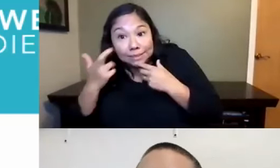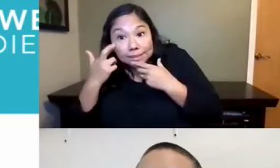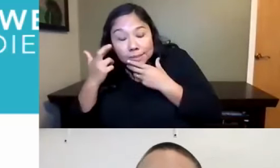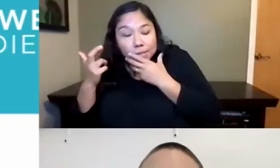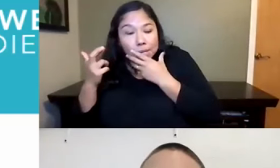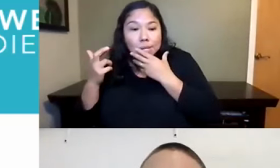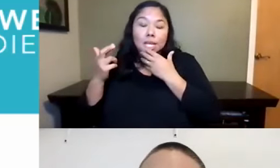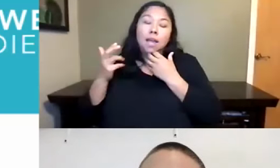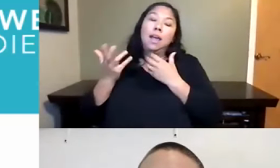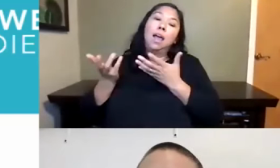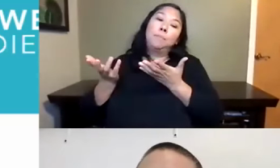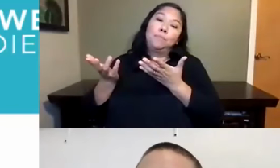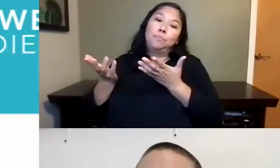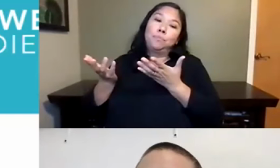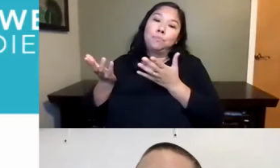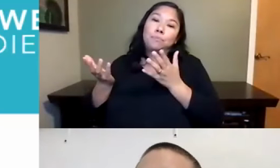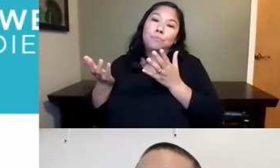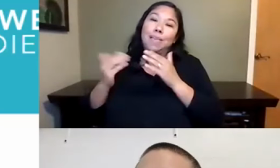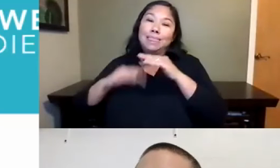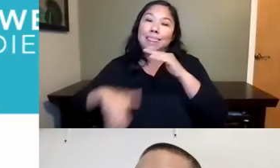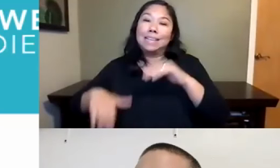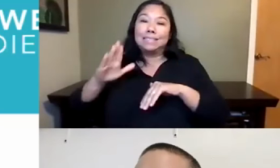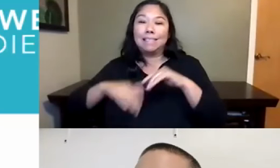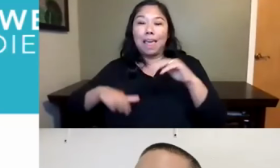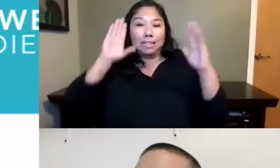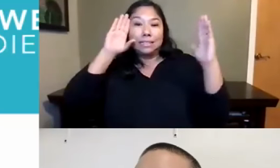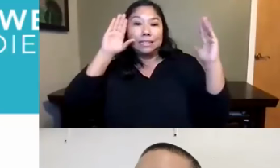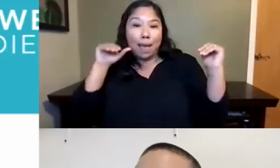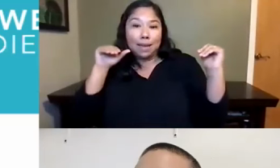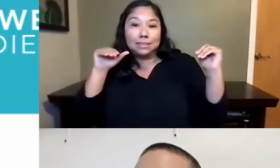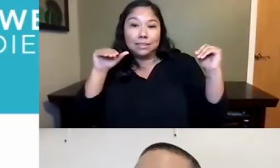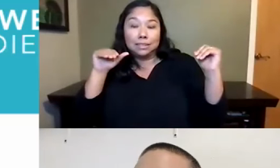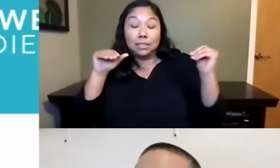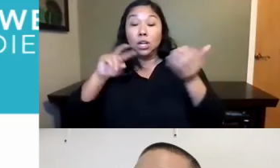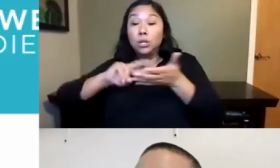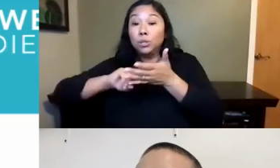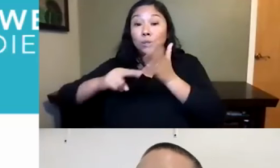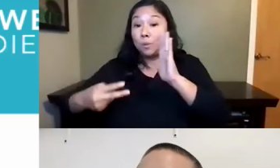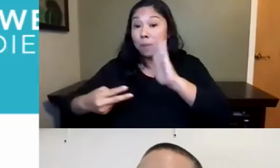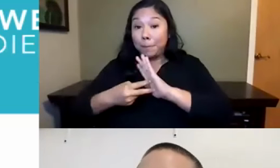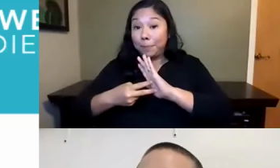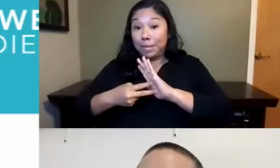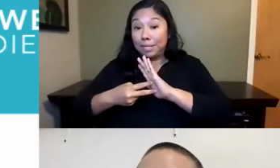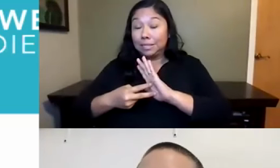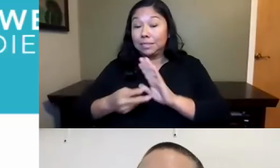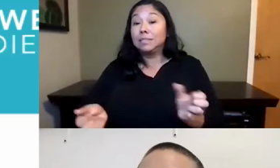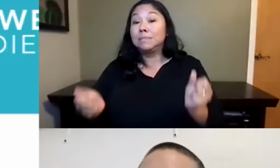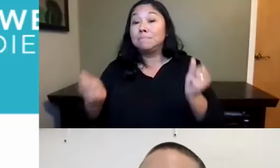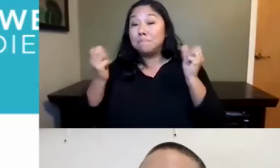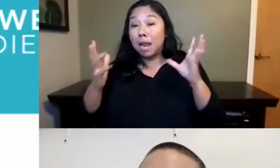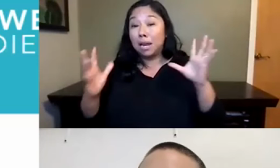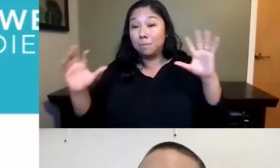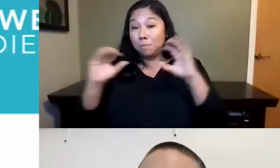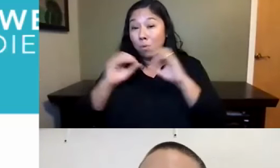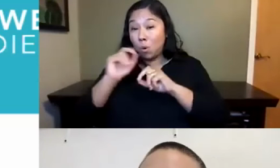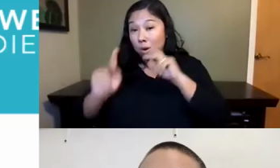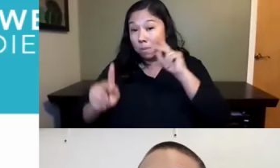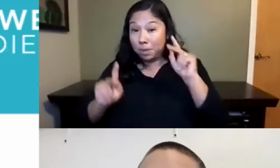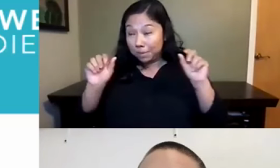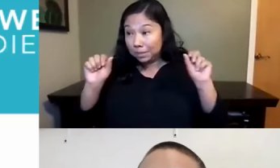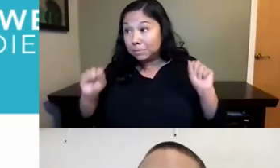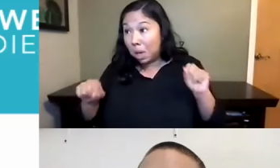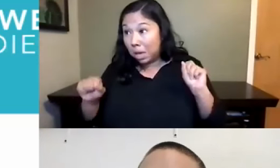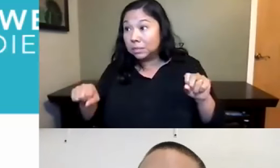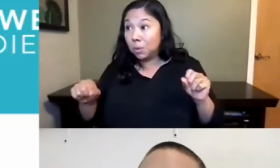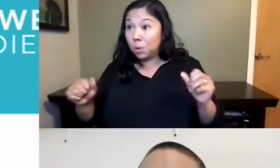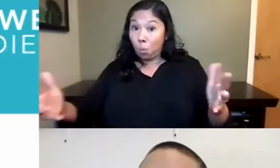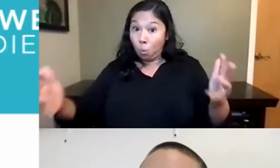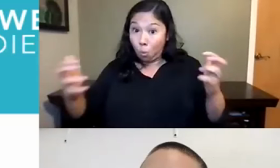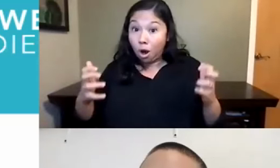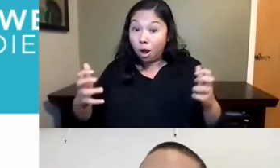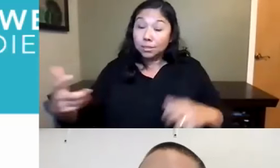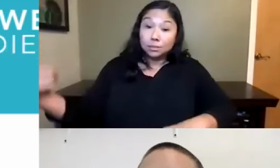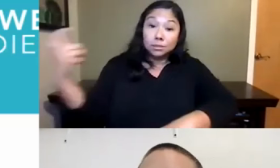anticipated. That means, as many more people as possible who want it can try to get it now.